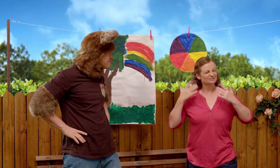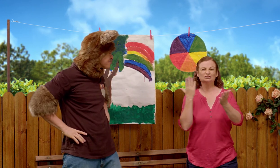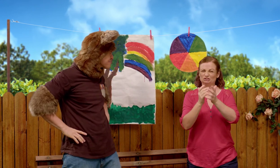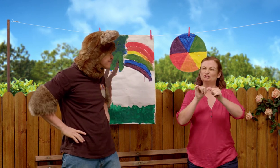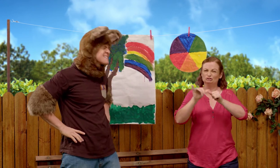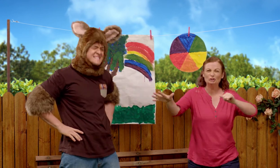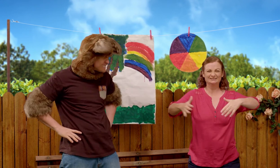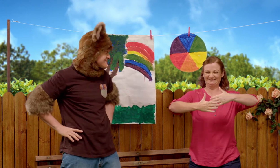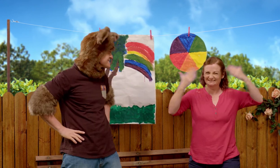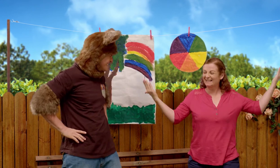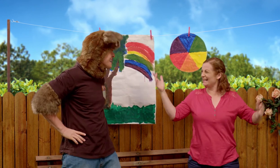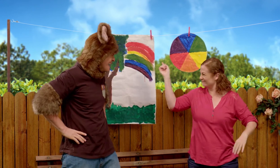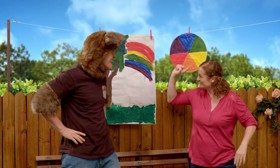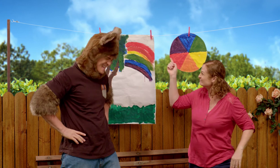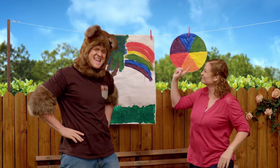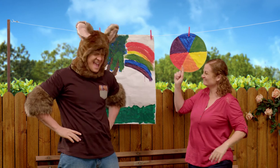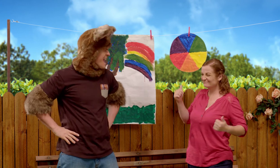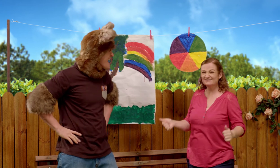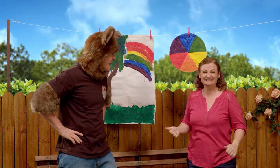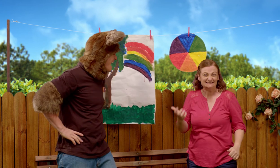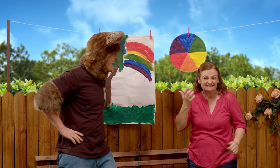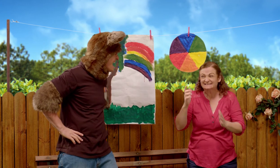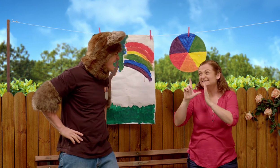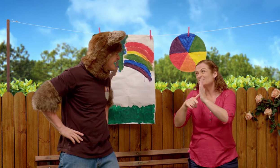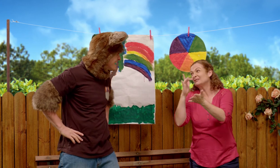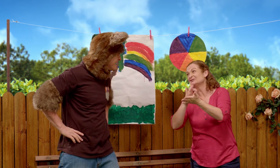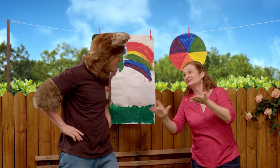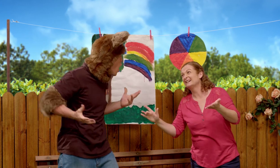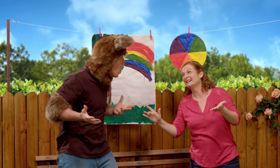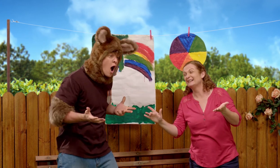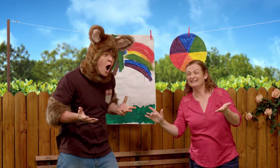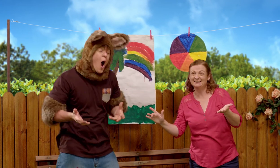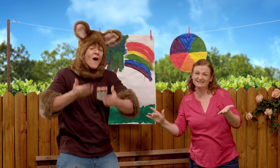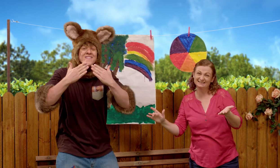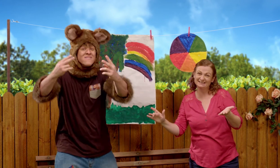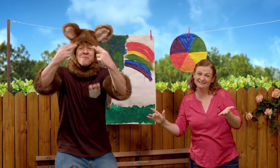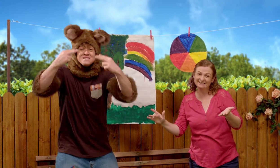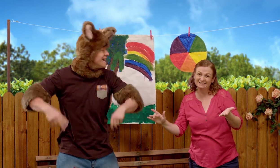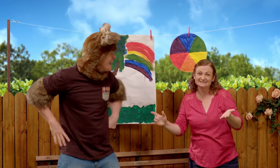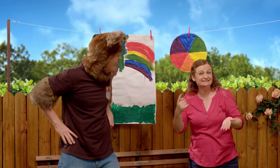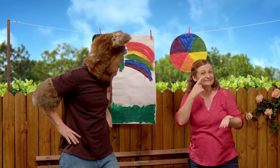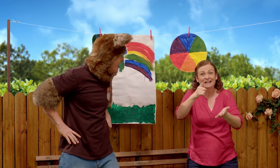Yes, it has been a great day, hasn't it Possum? Well, our time is up. Thanks for watching.